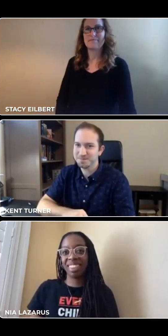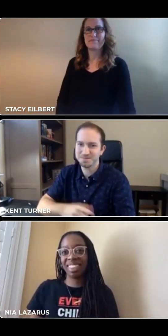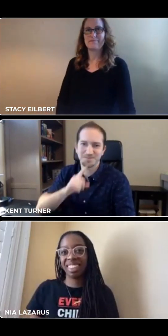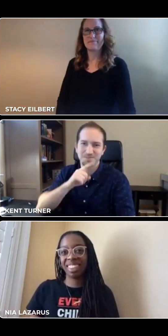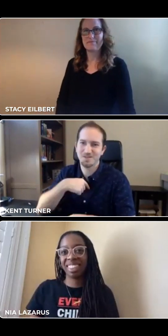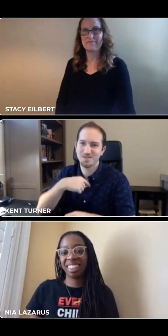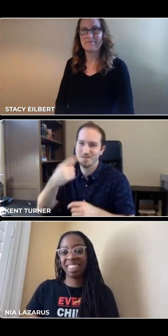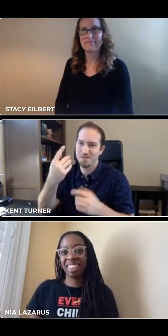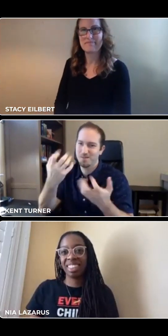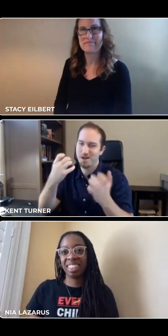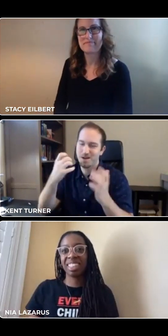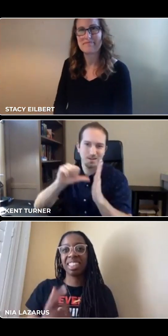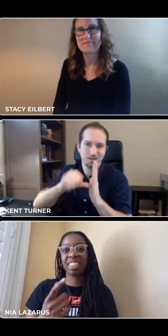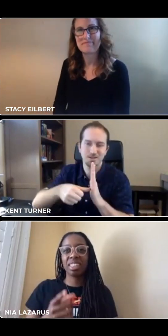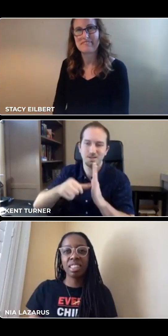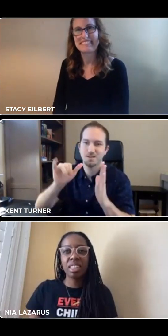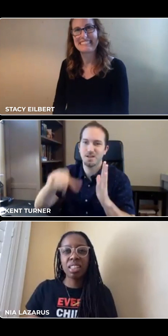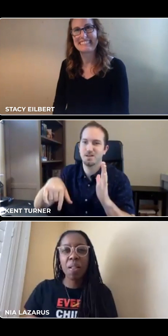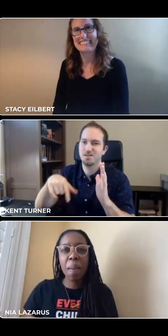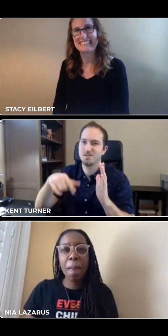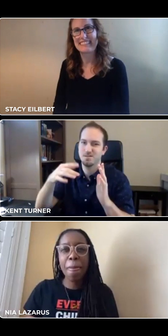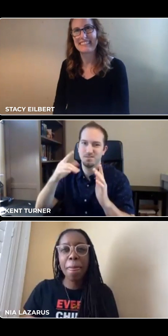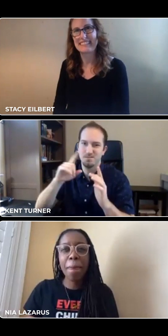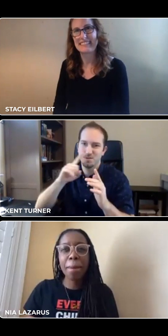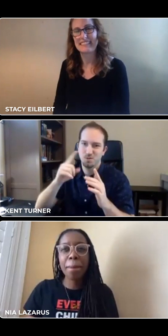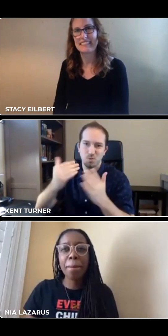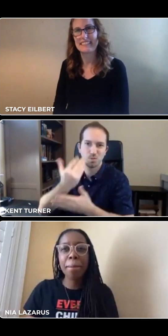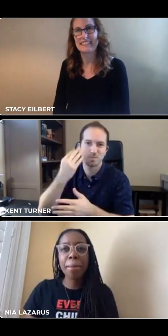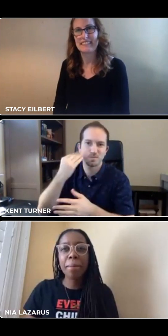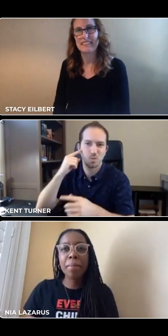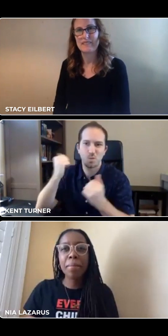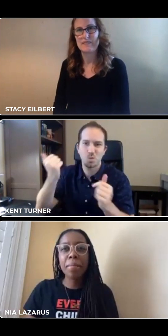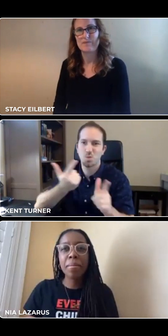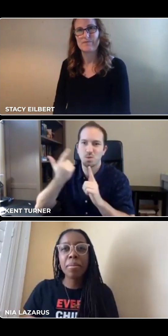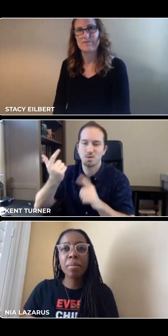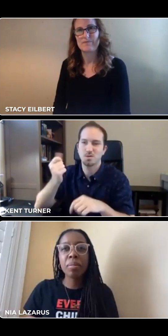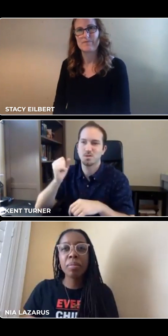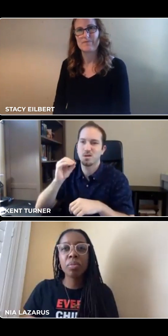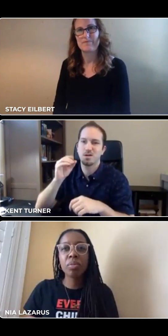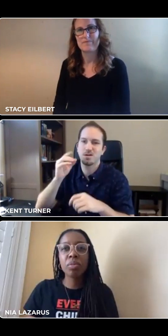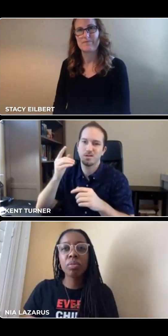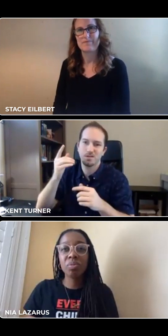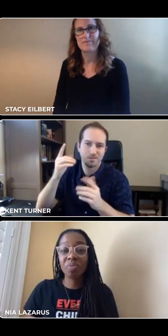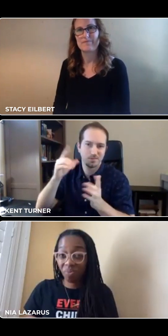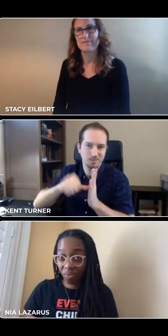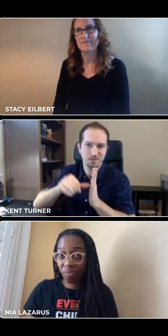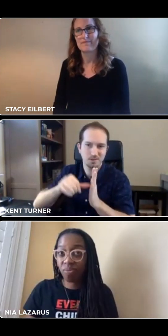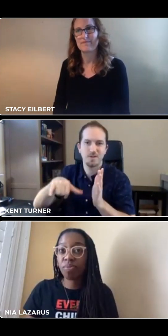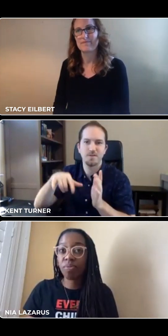Open floor for comments? Sure. I just want to emphasize this is a new experience